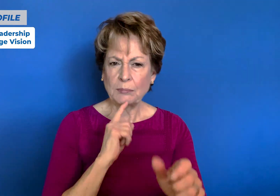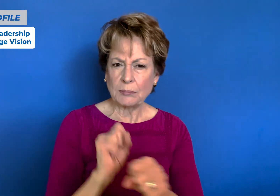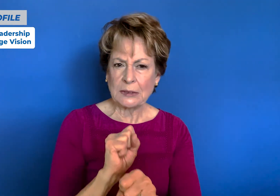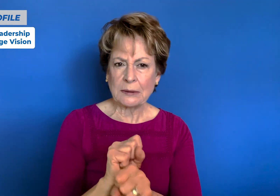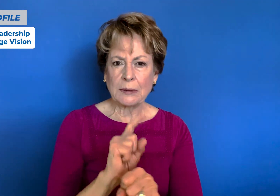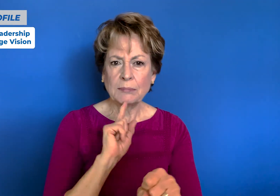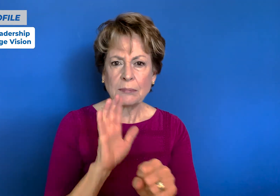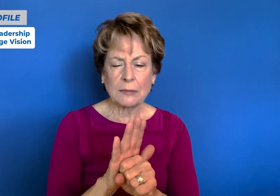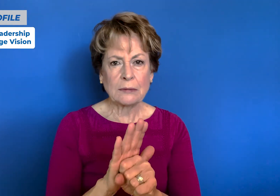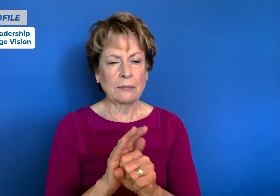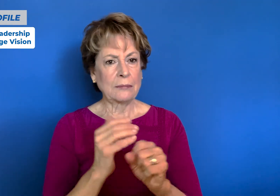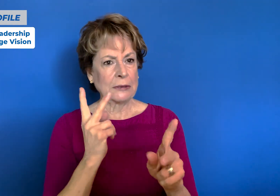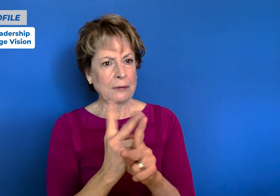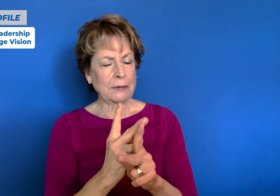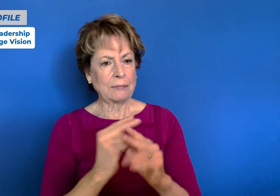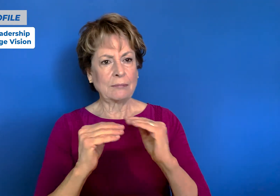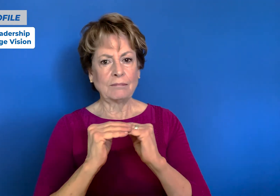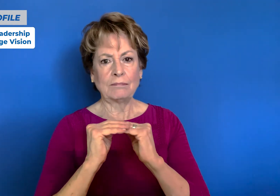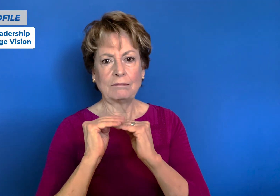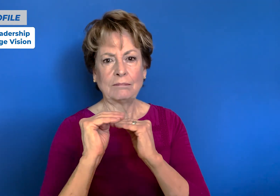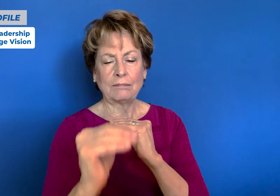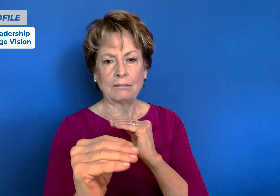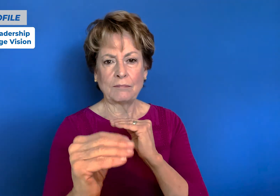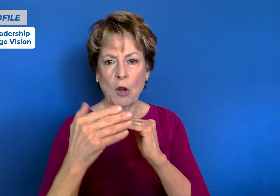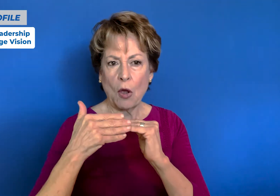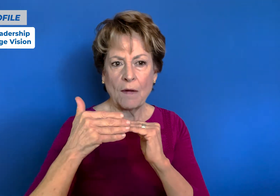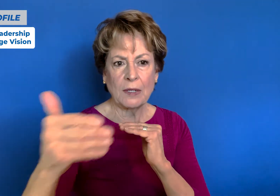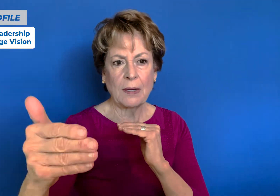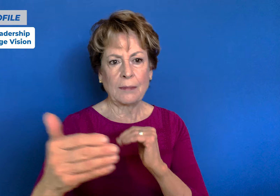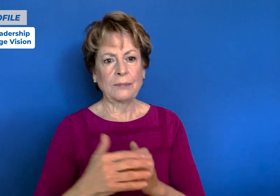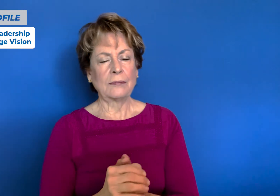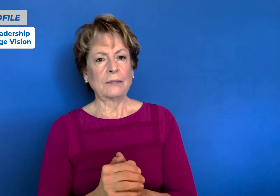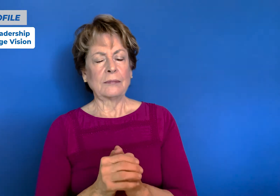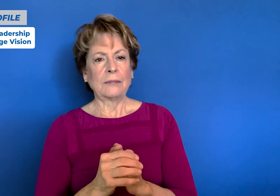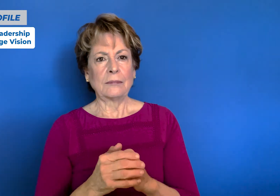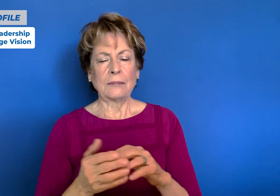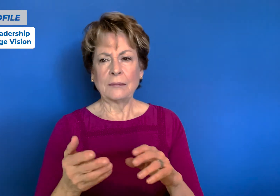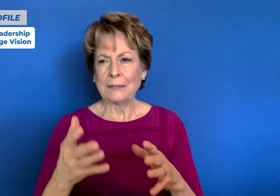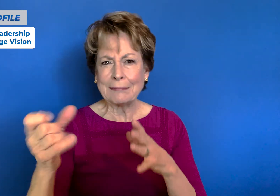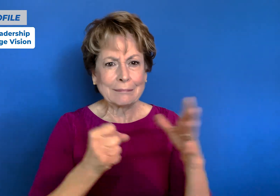Demonstrate commitment to providing stability over time.